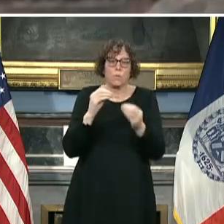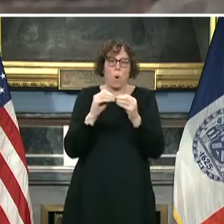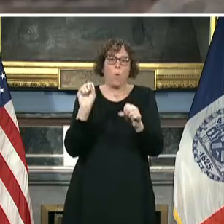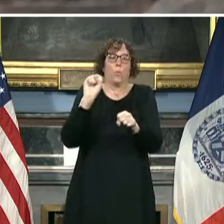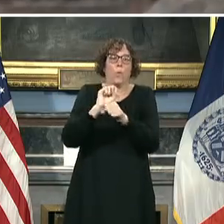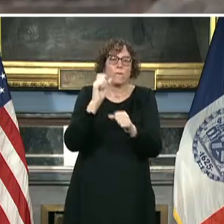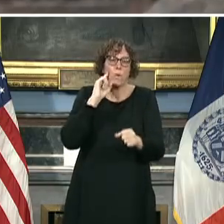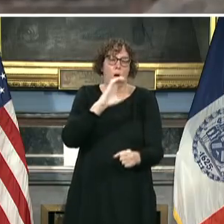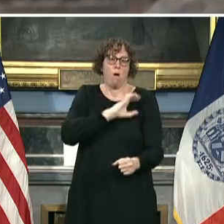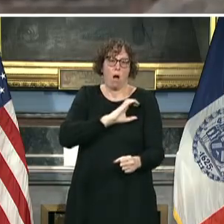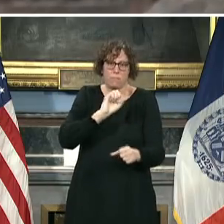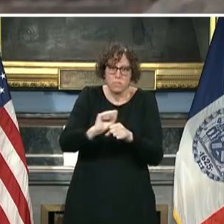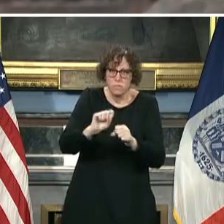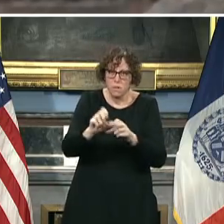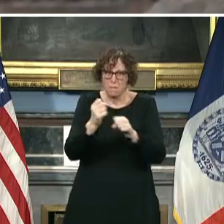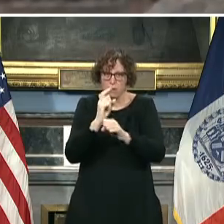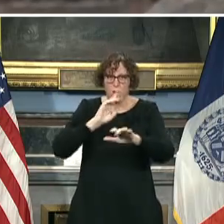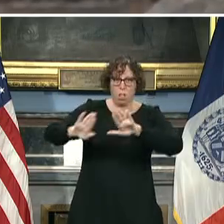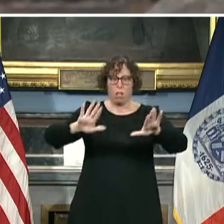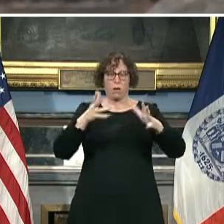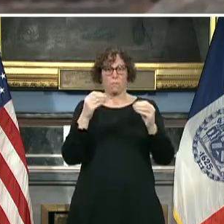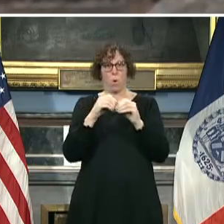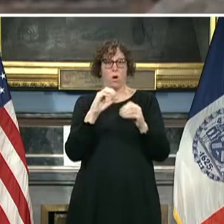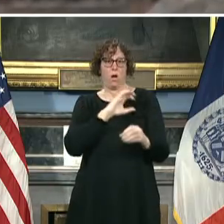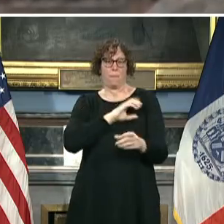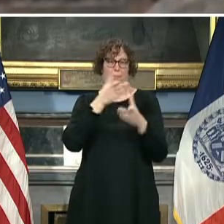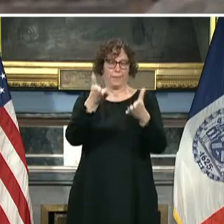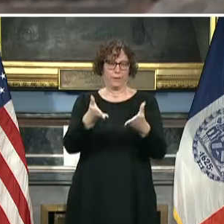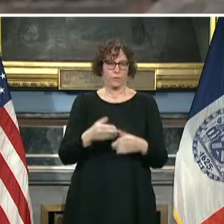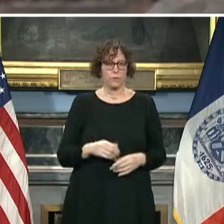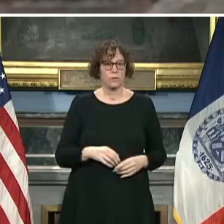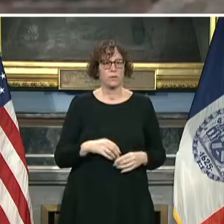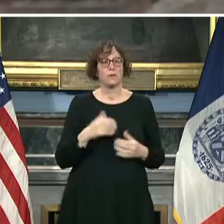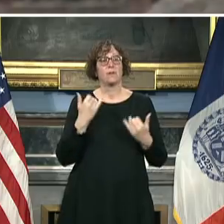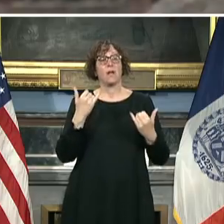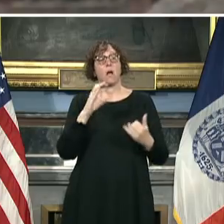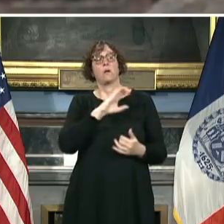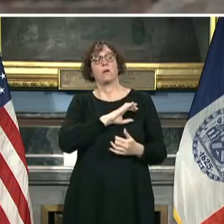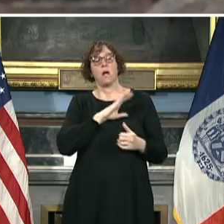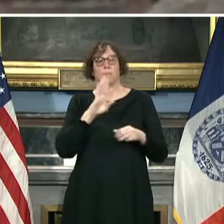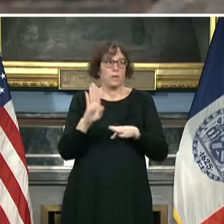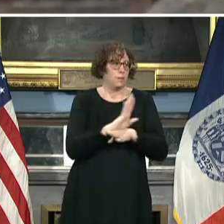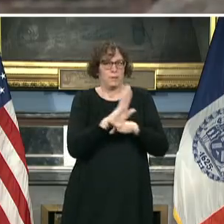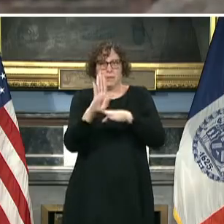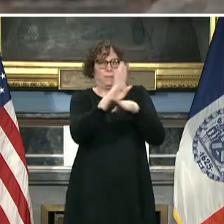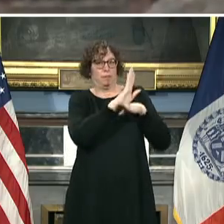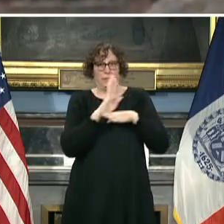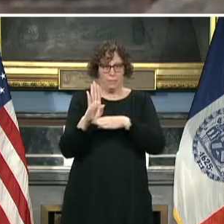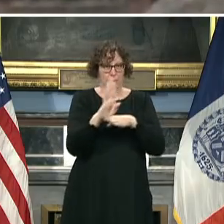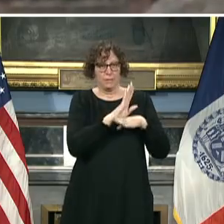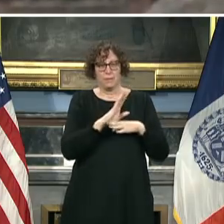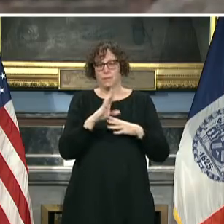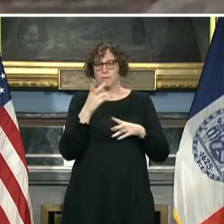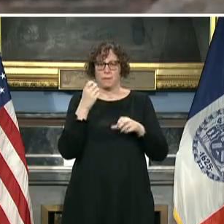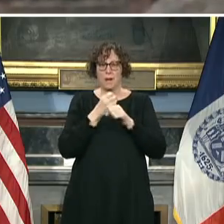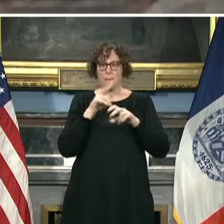ONE. SO RIGHT NOW KEEPING THE NYPD